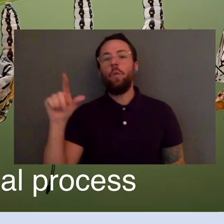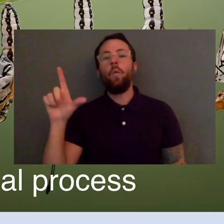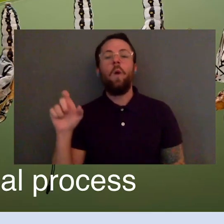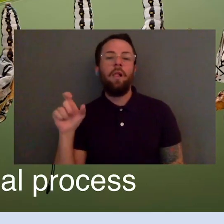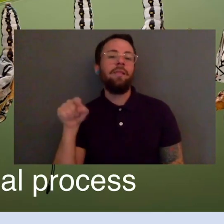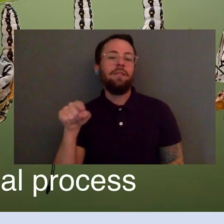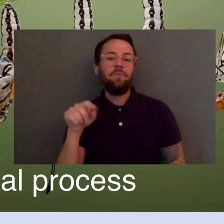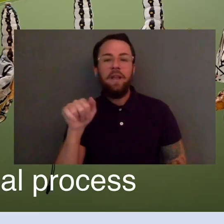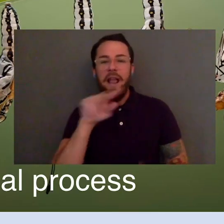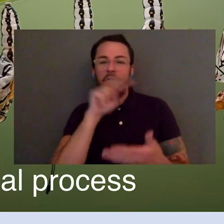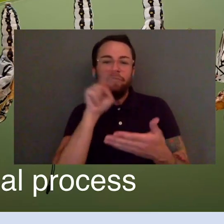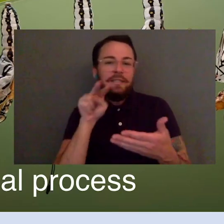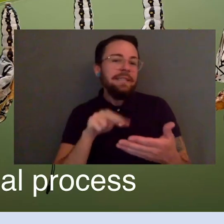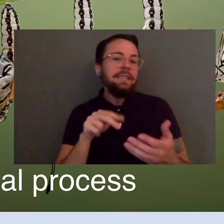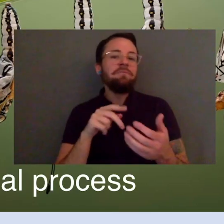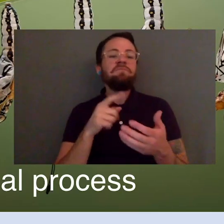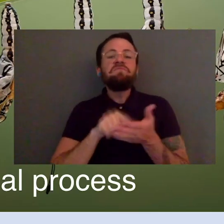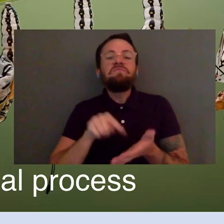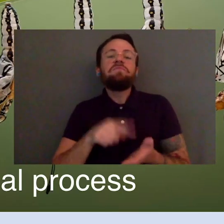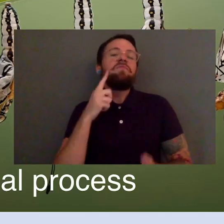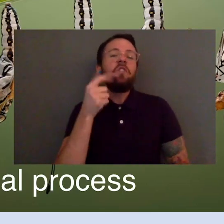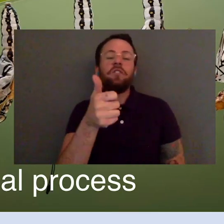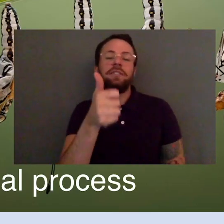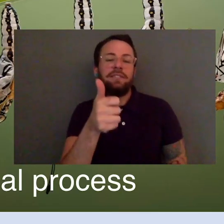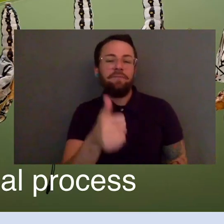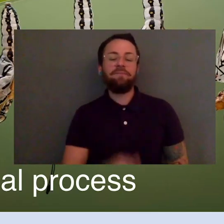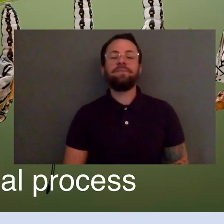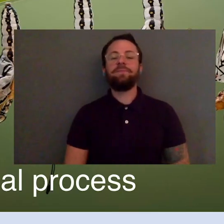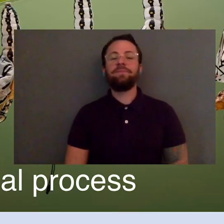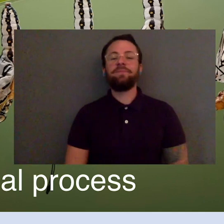knowledge for the things they may be asking. Our best friend is Google.